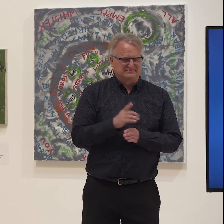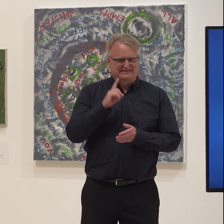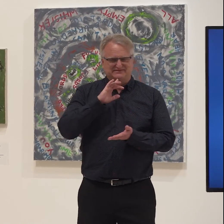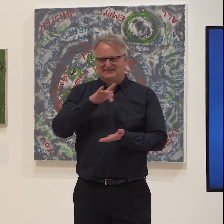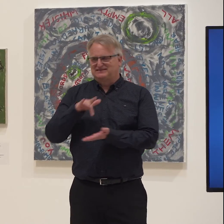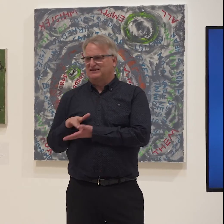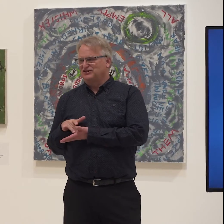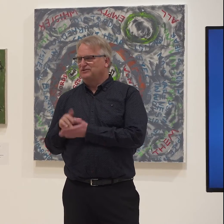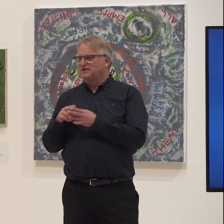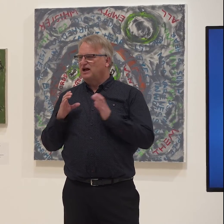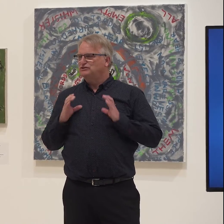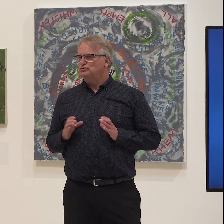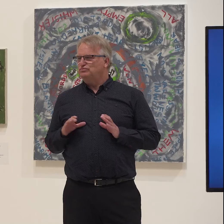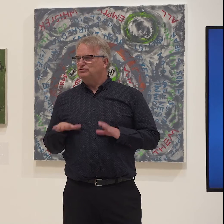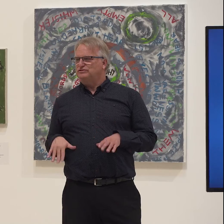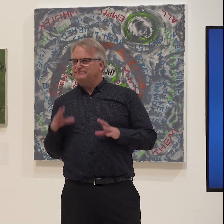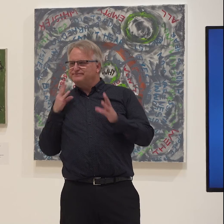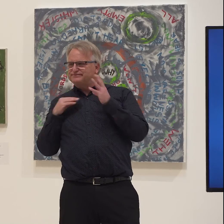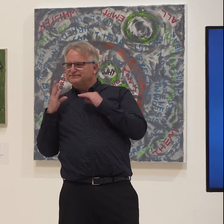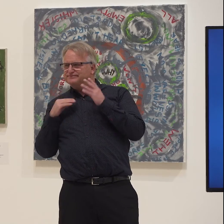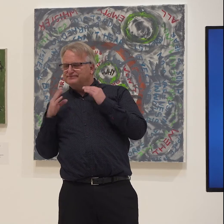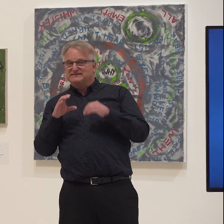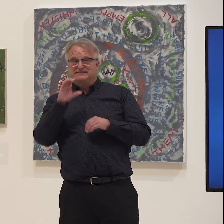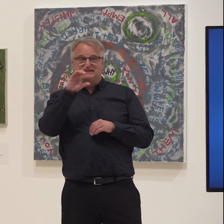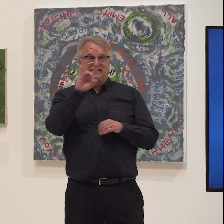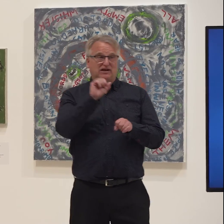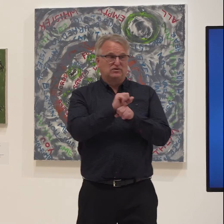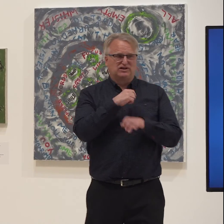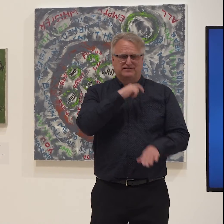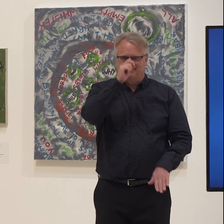I'm a Deaf centered consumer with consumer experiences.